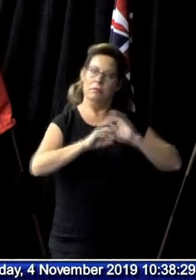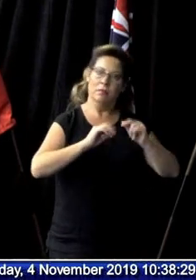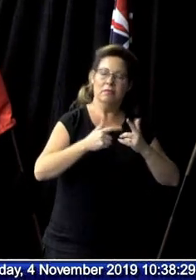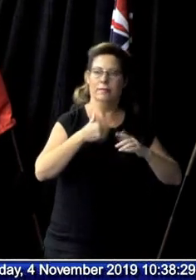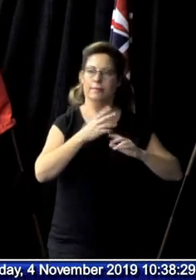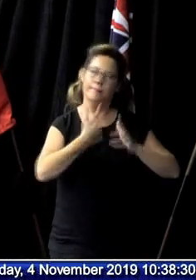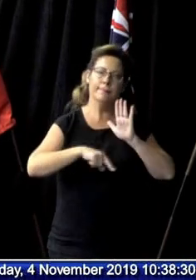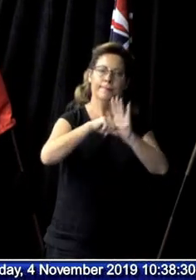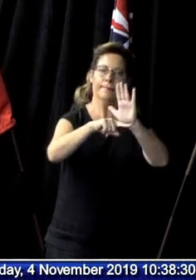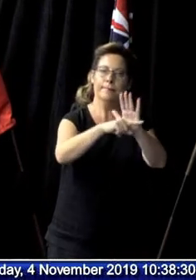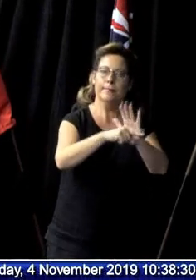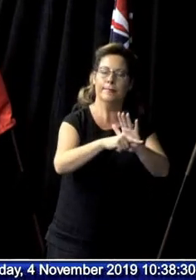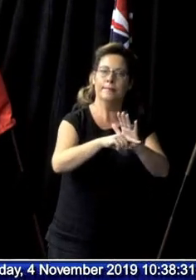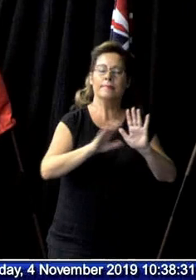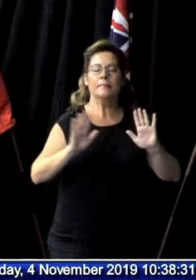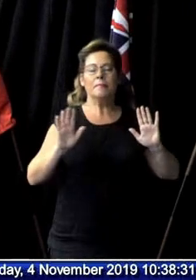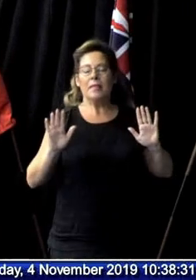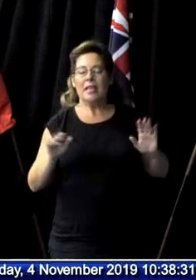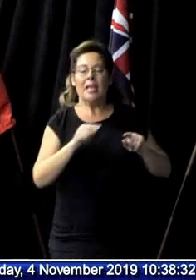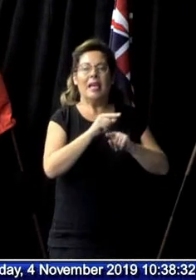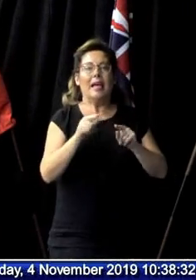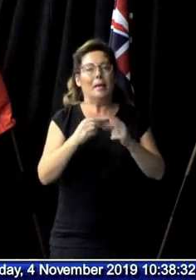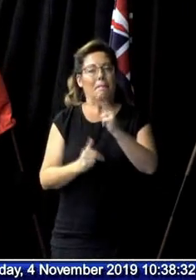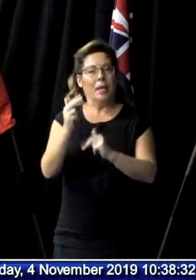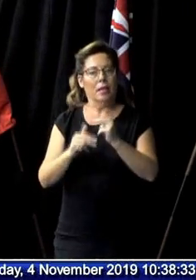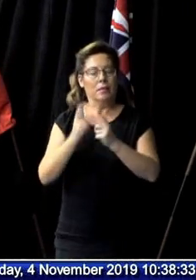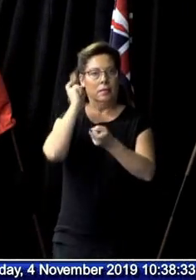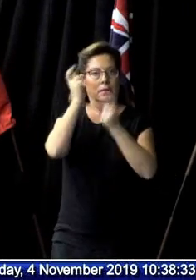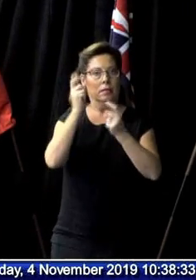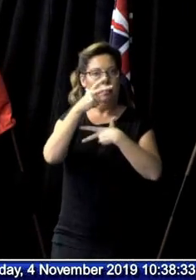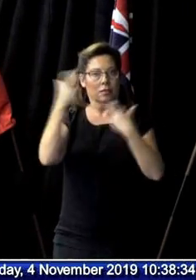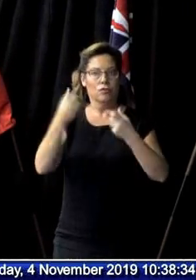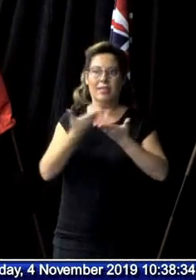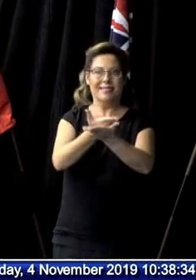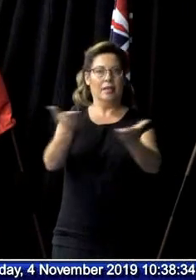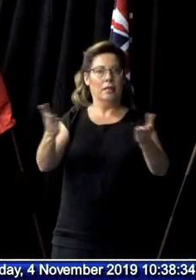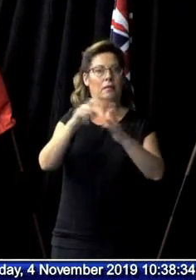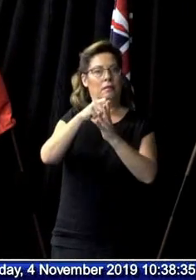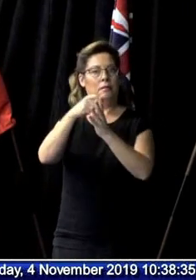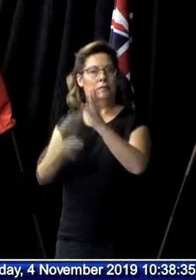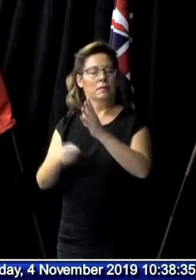This is a matter for those commentators to reflect upon bearing in mind the vulnerability of many people with disability.